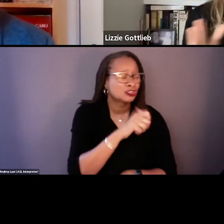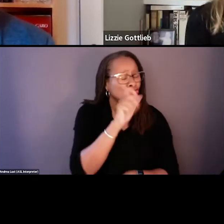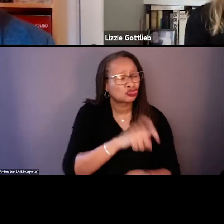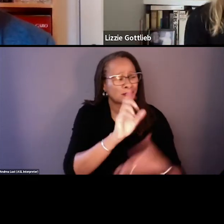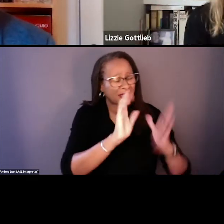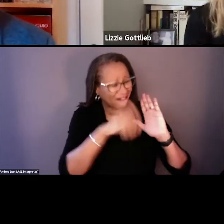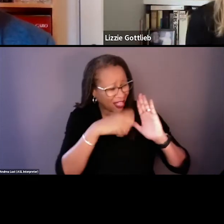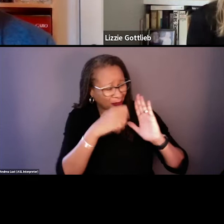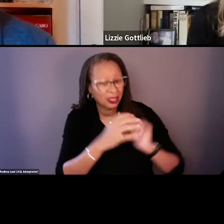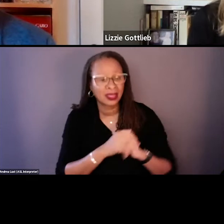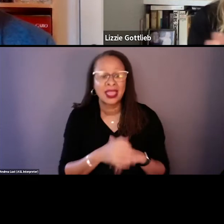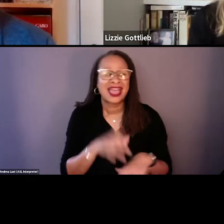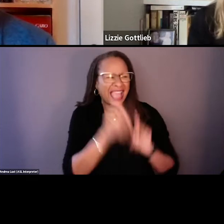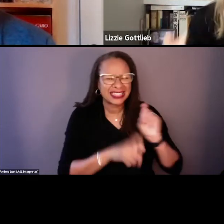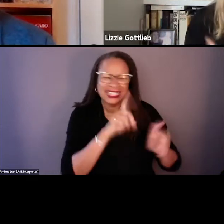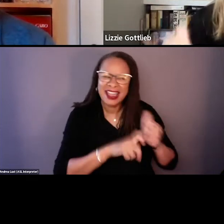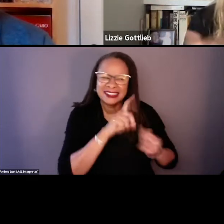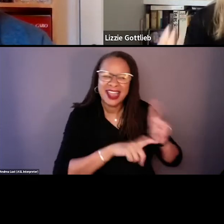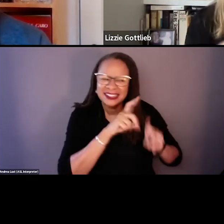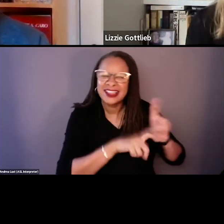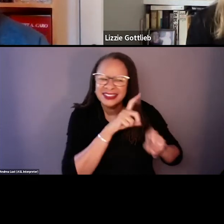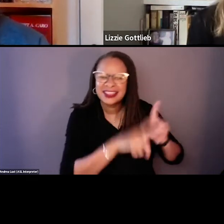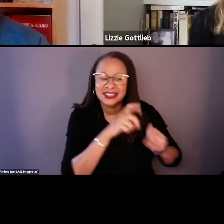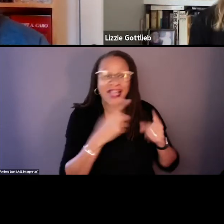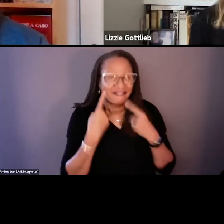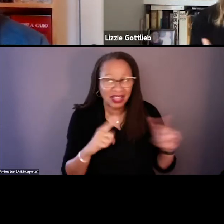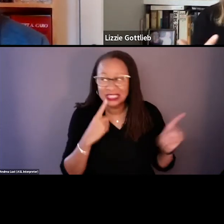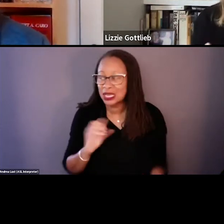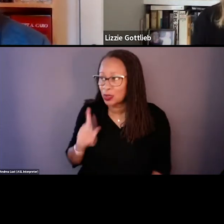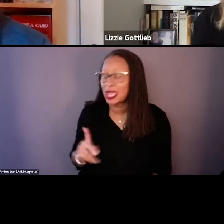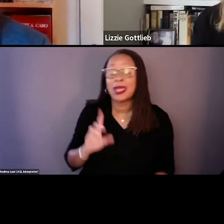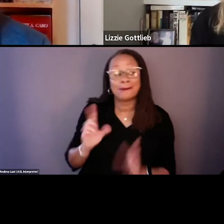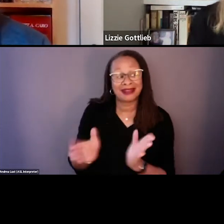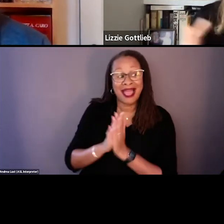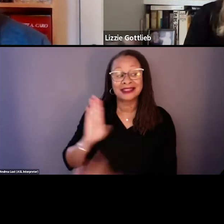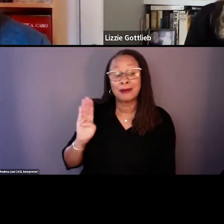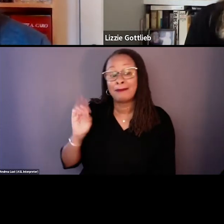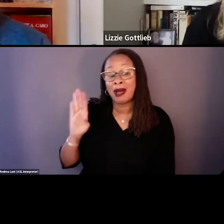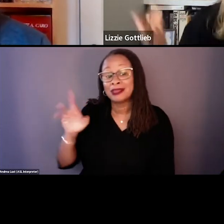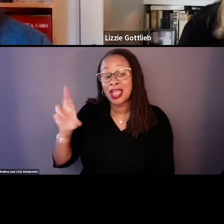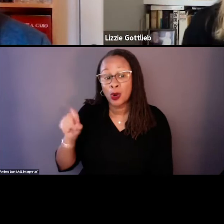This is not something you should be filming." I kept asking and asking and asking. He finally said, "Okay, you can ask Bob Caro,